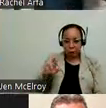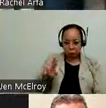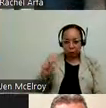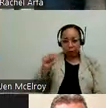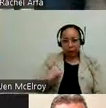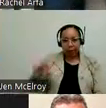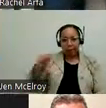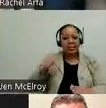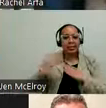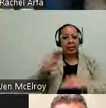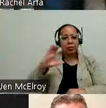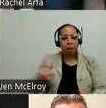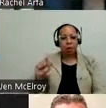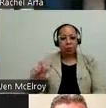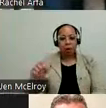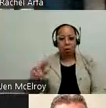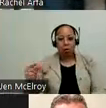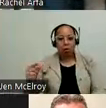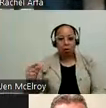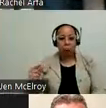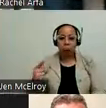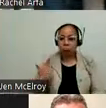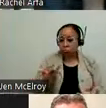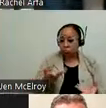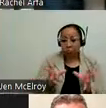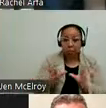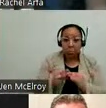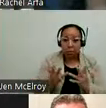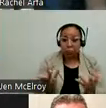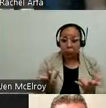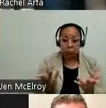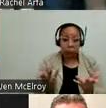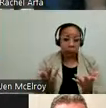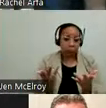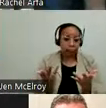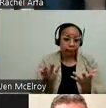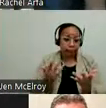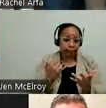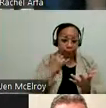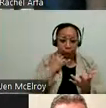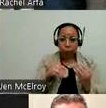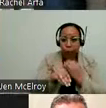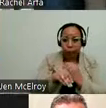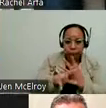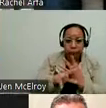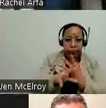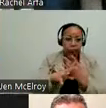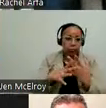MOPDcareercenter@cityofChicago.org. You can contact by phone or virtual